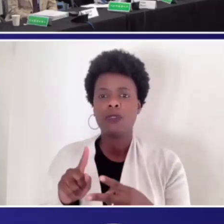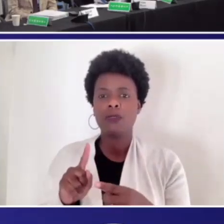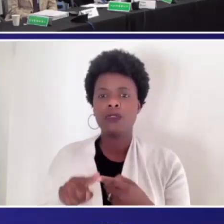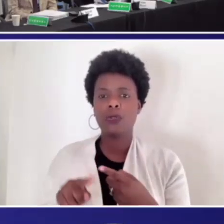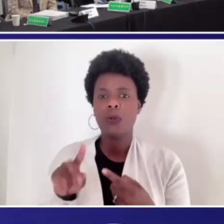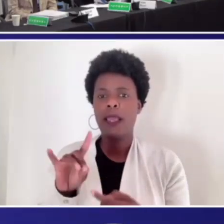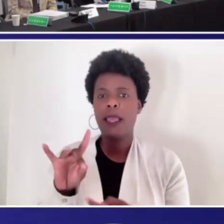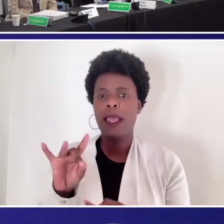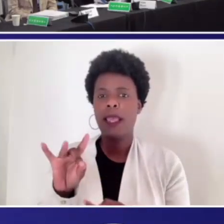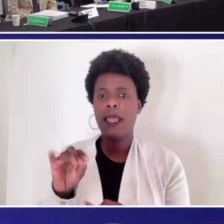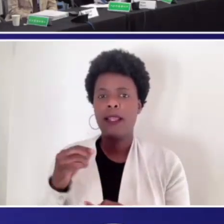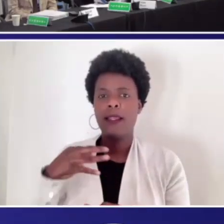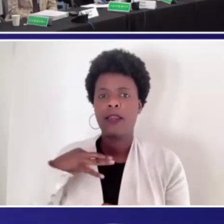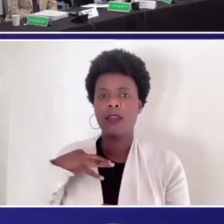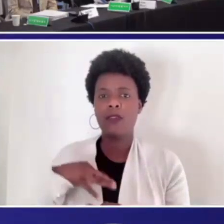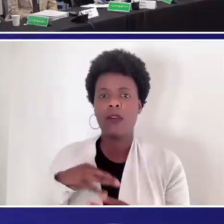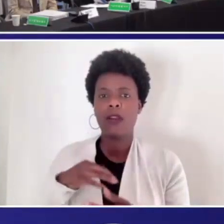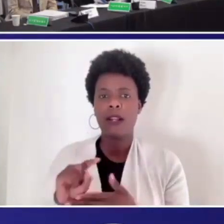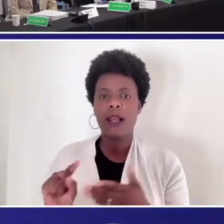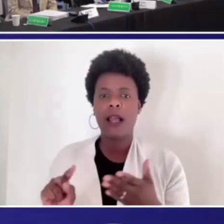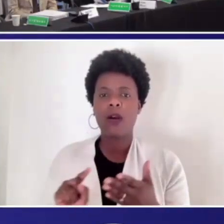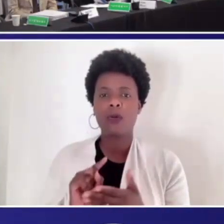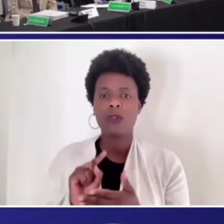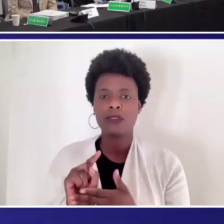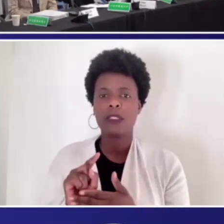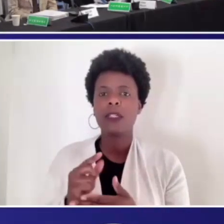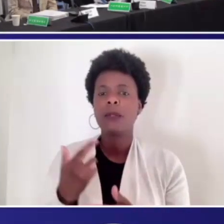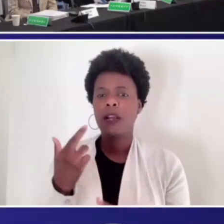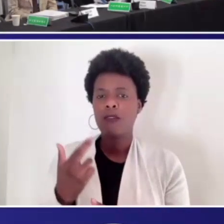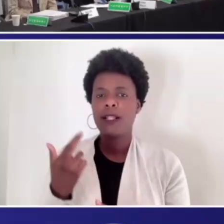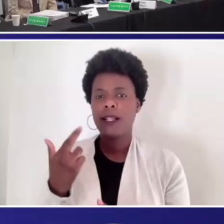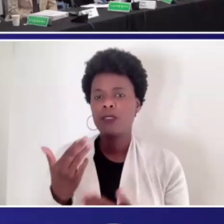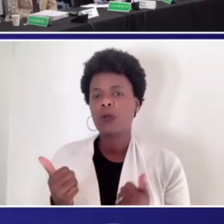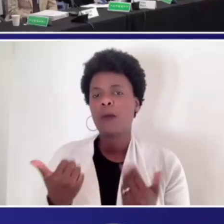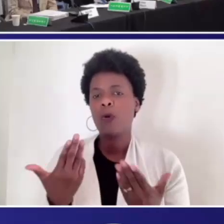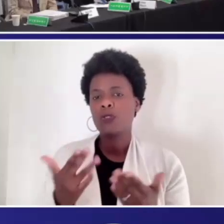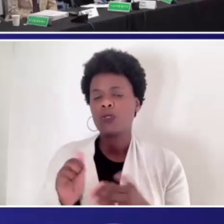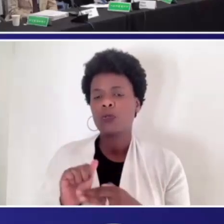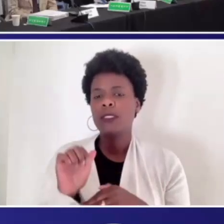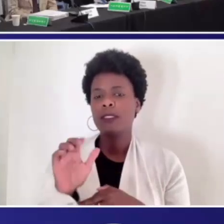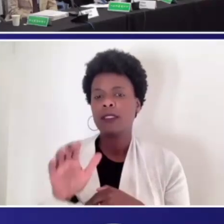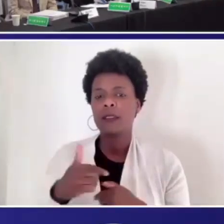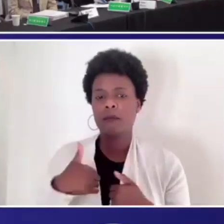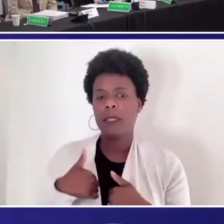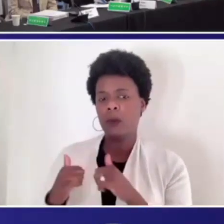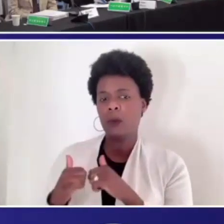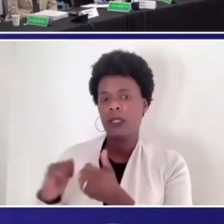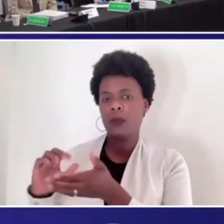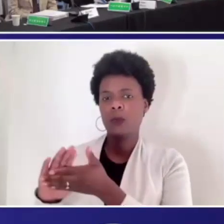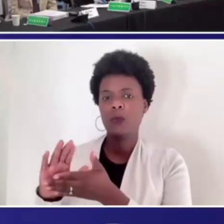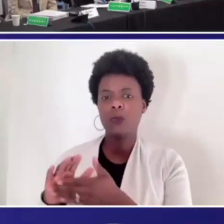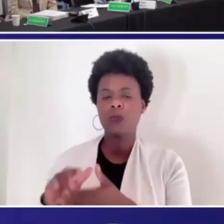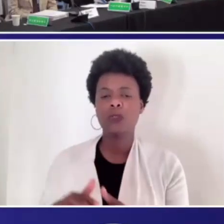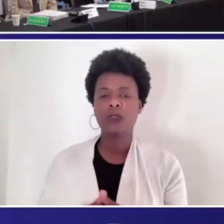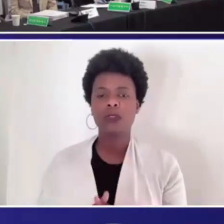was the proposal submitted by me and the schools, I think. So I'll just talk about